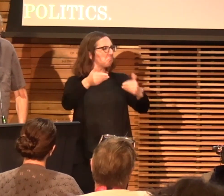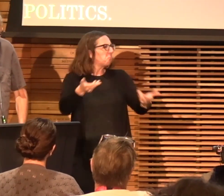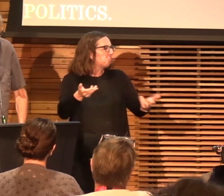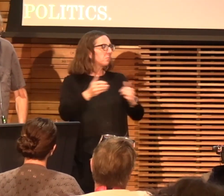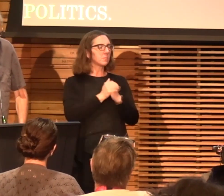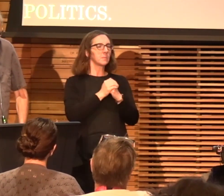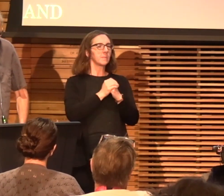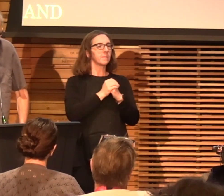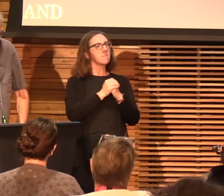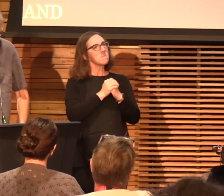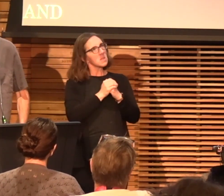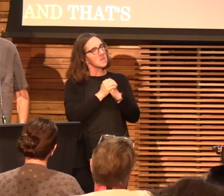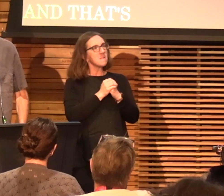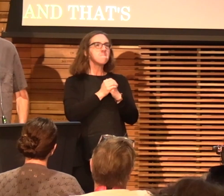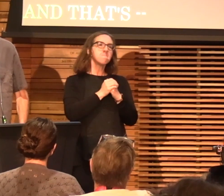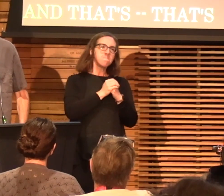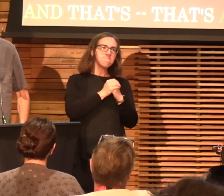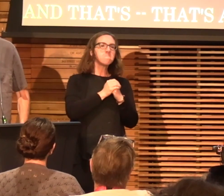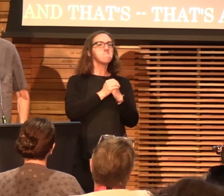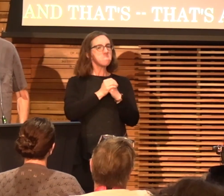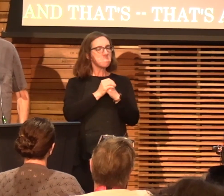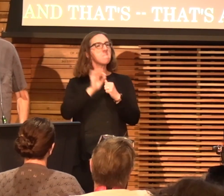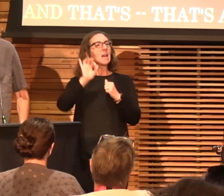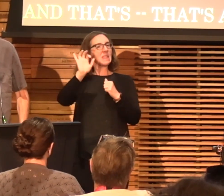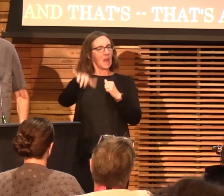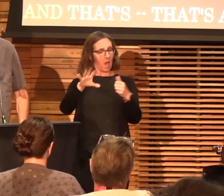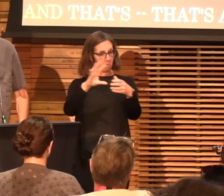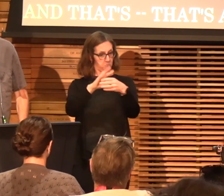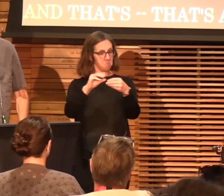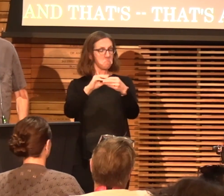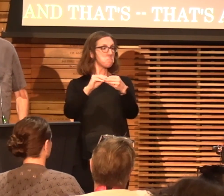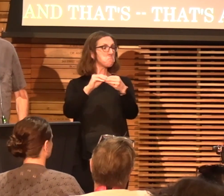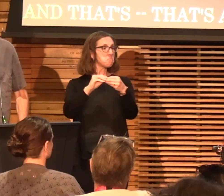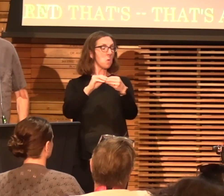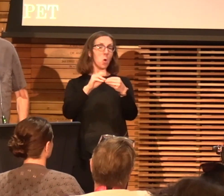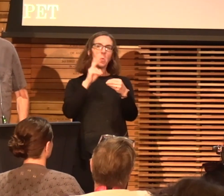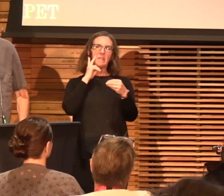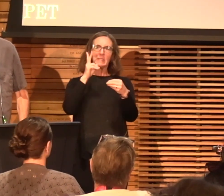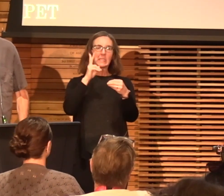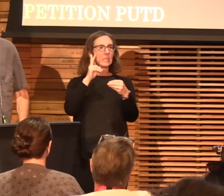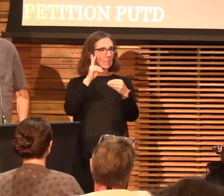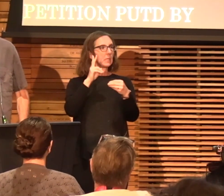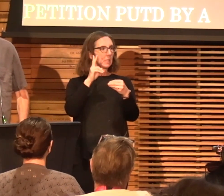And that's a narrative that's been perpetuated by a lot of people who should know better.